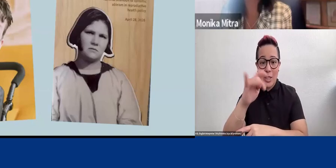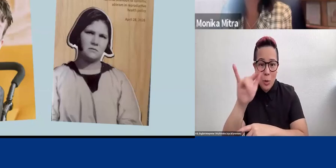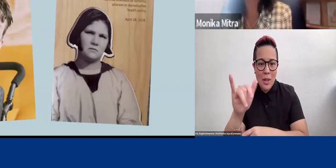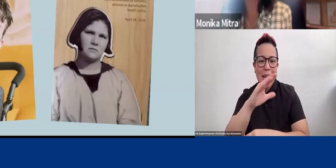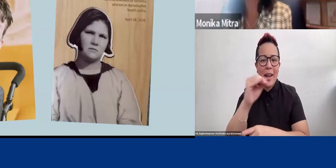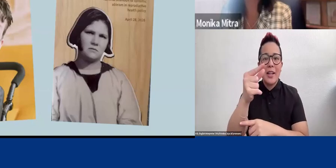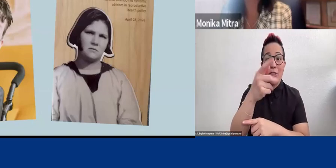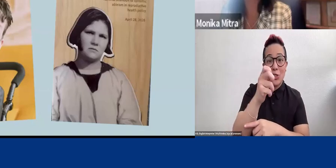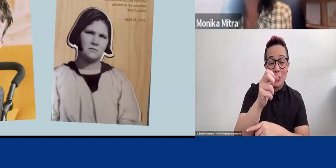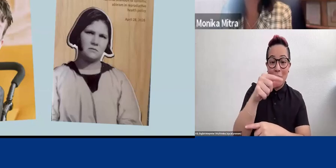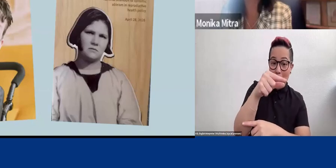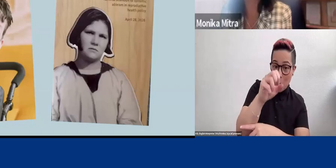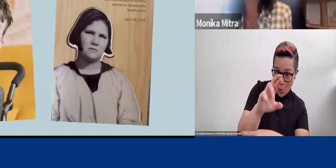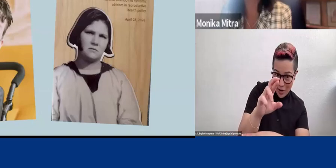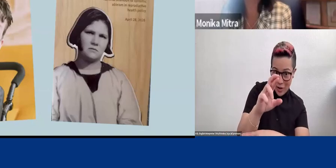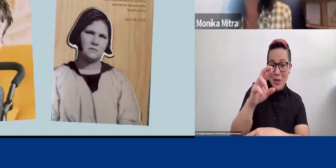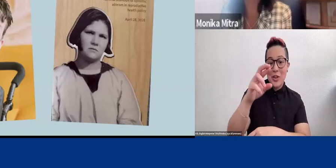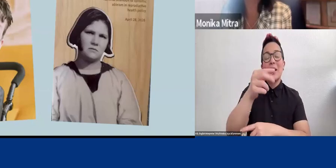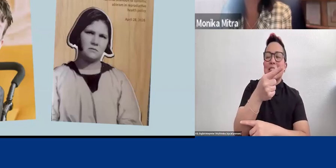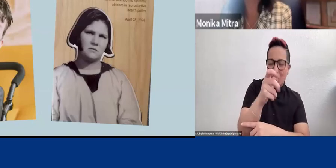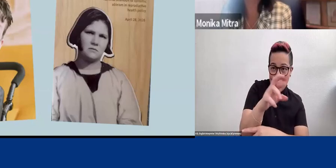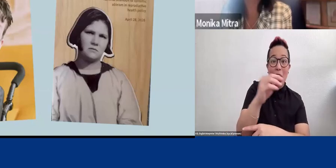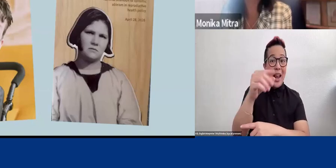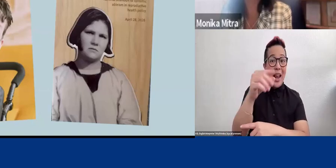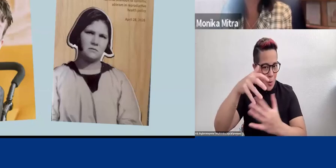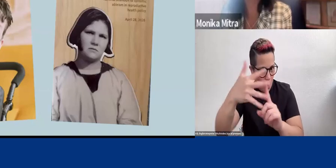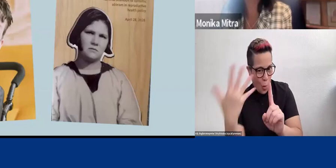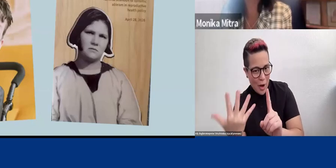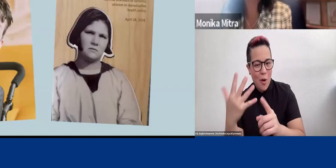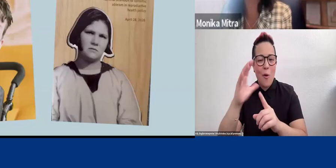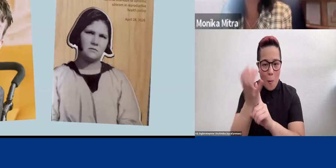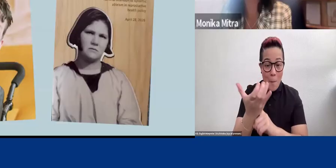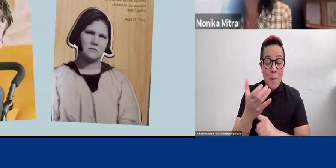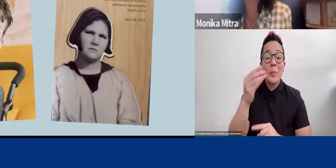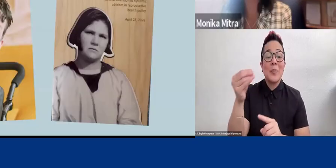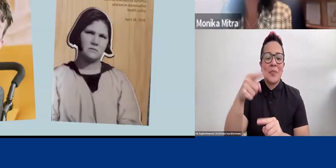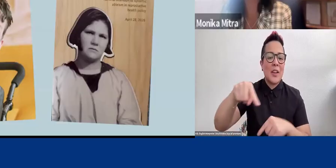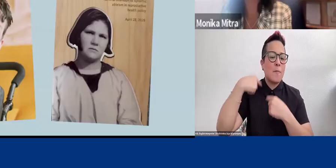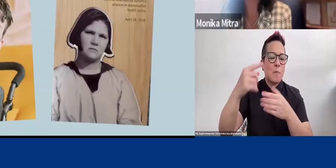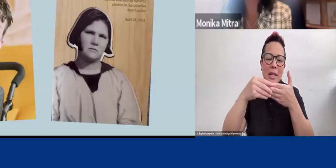have been leading workshops for over 15 years. Evan is also the author of Queers on Wheels